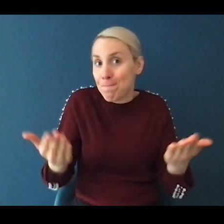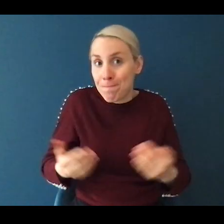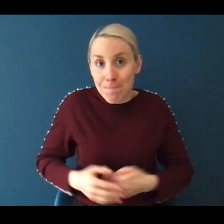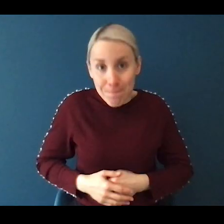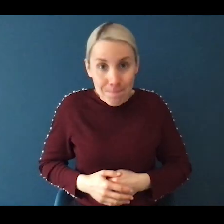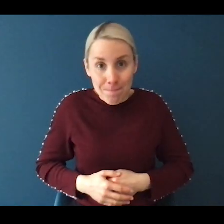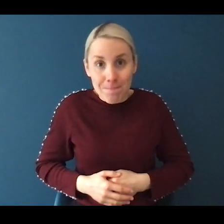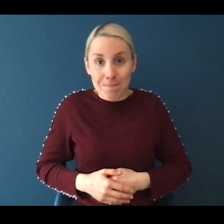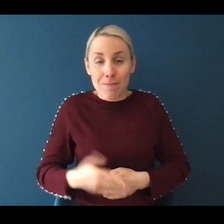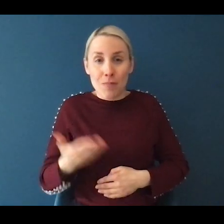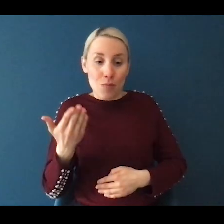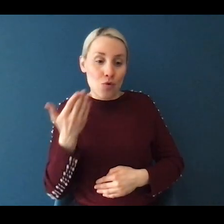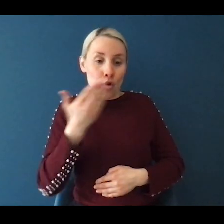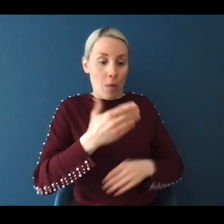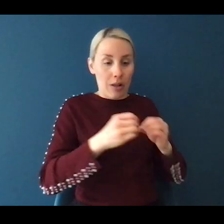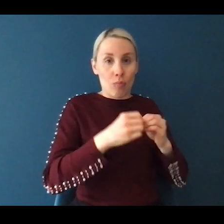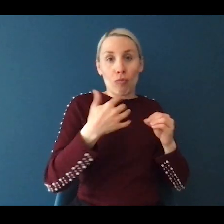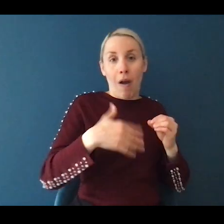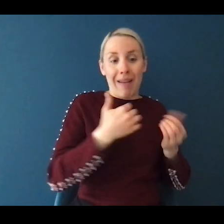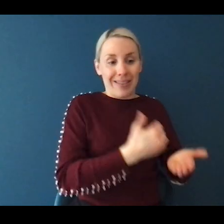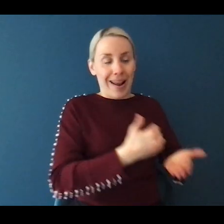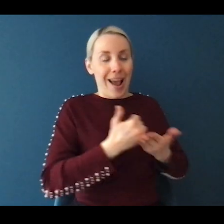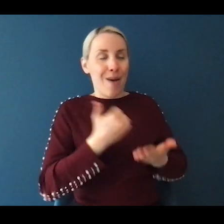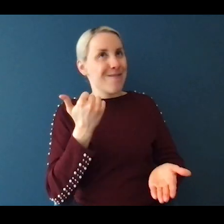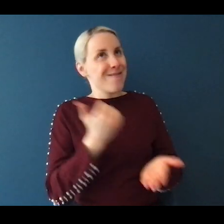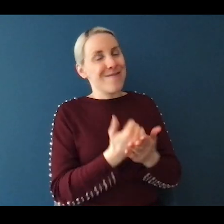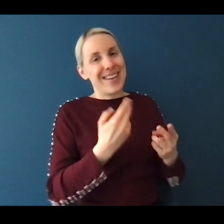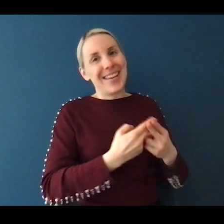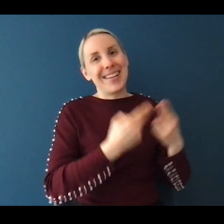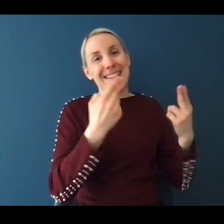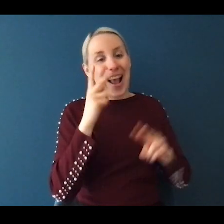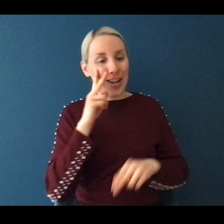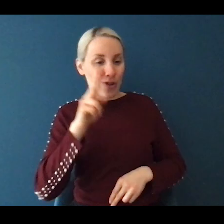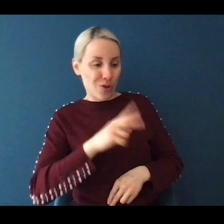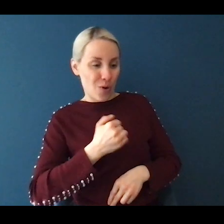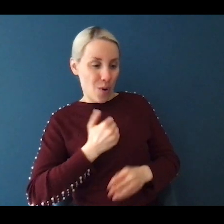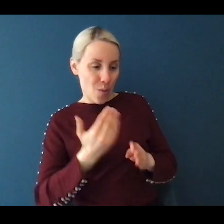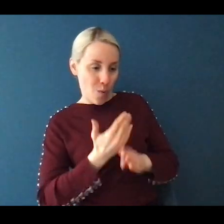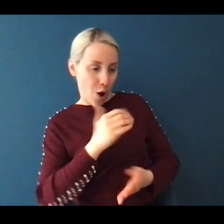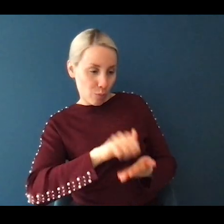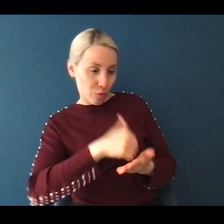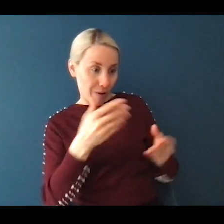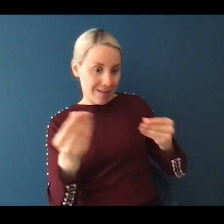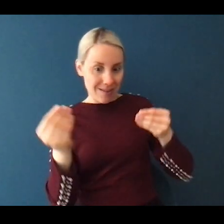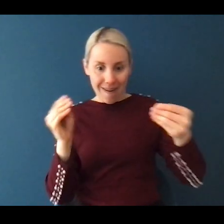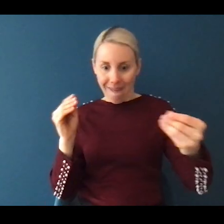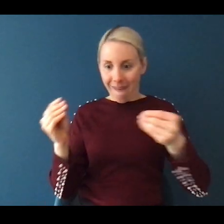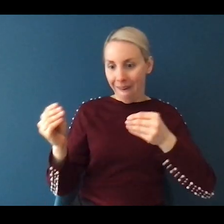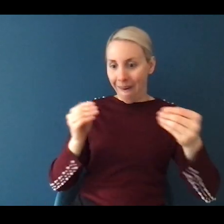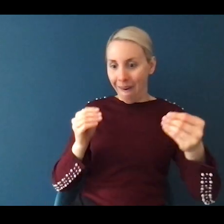like an amazing day in Brighton learning new things learning how to see my work